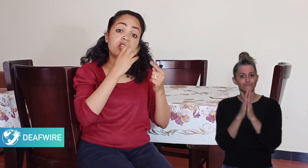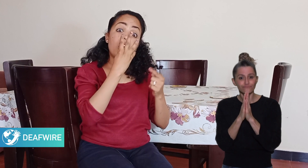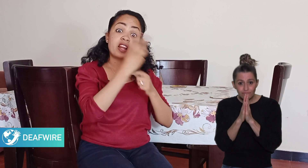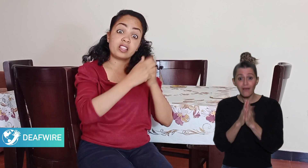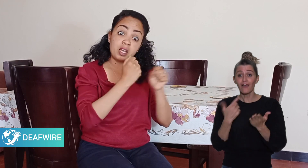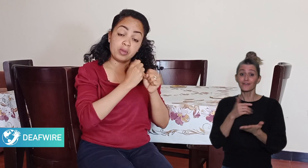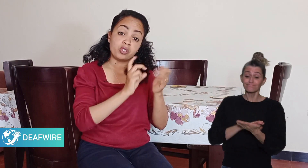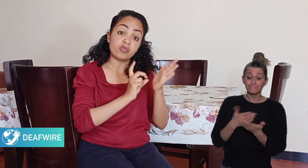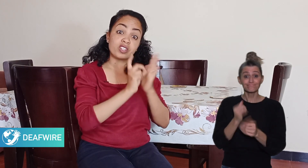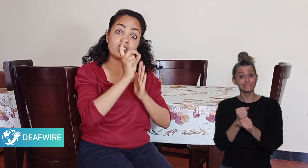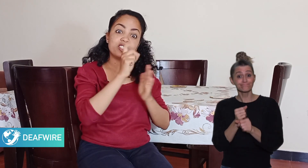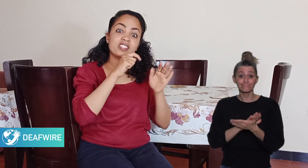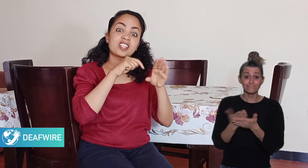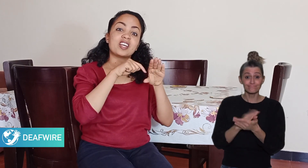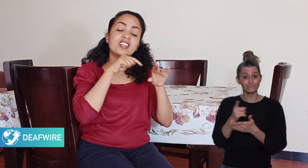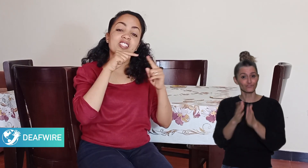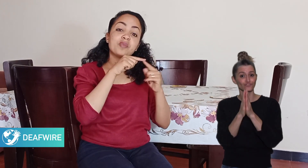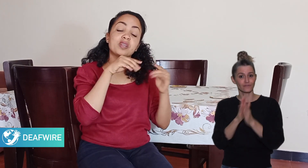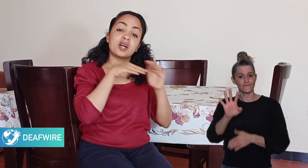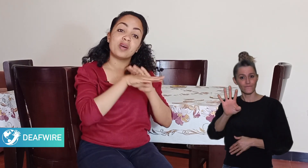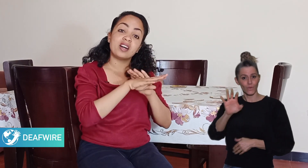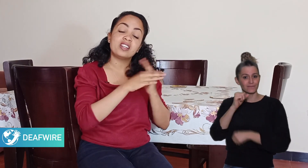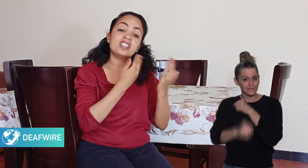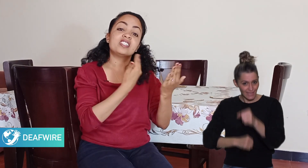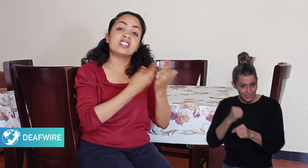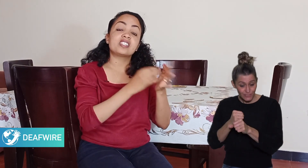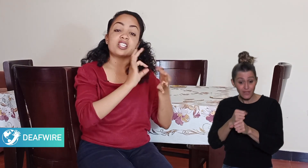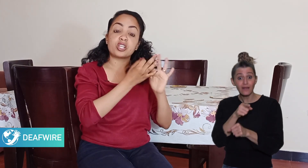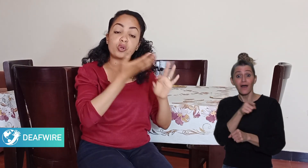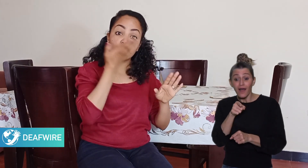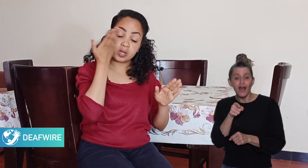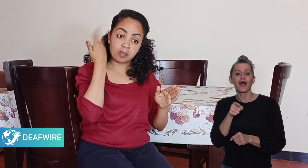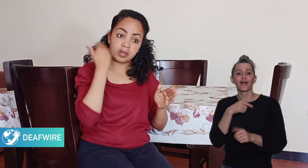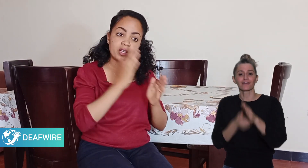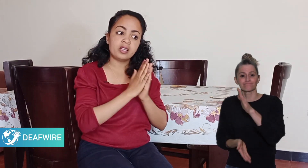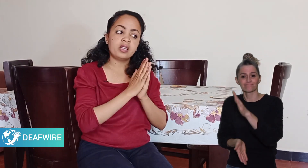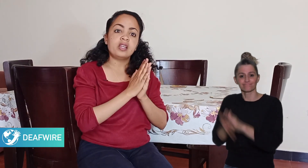came into the church. I interpreted at the church